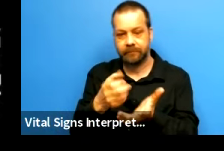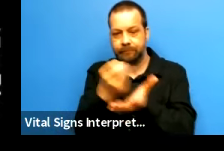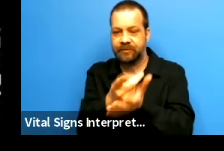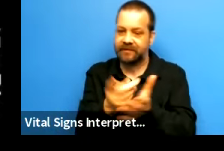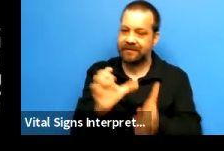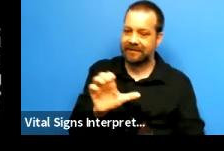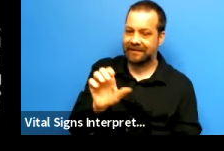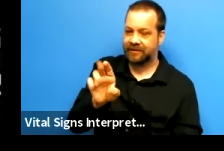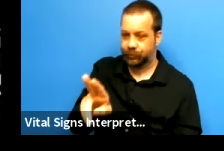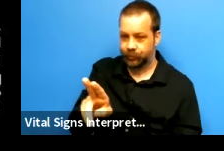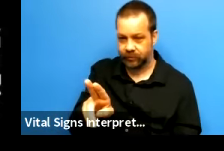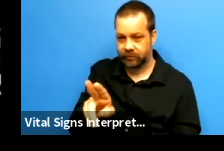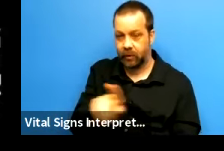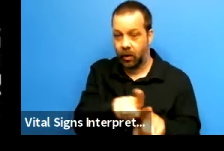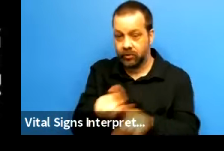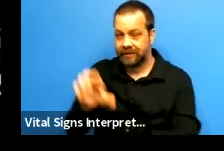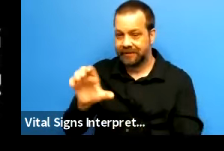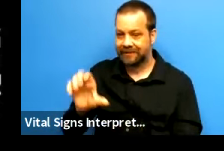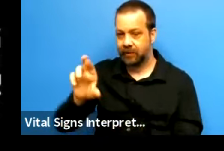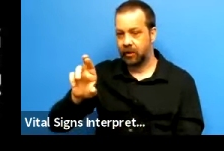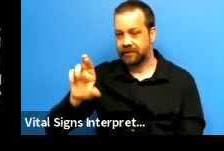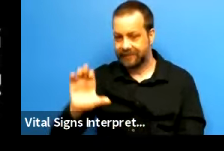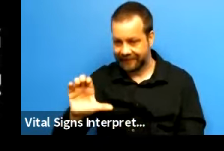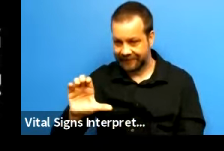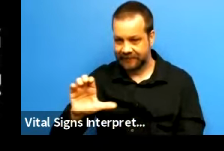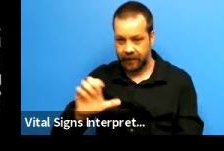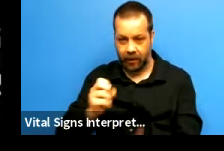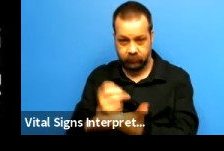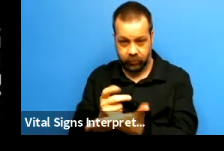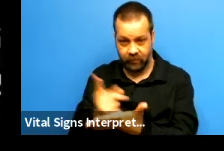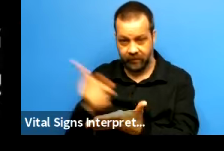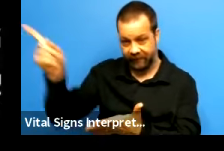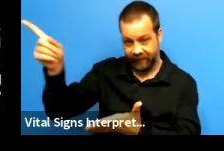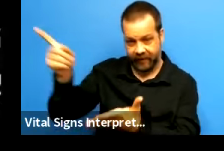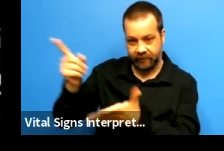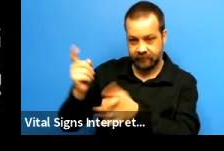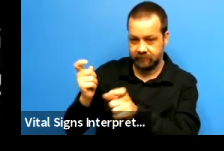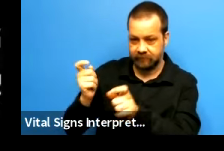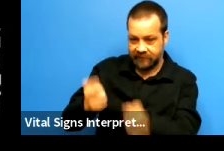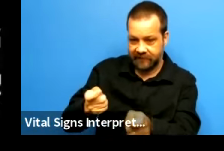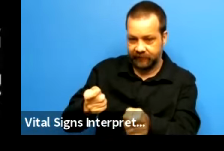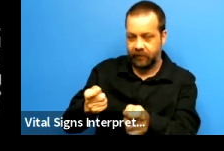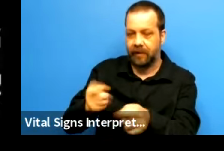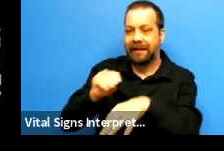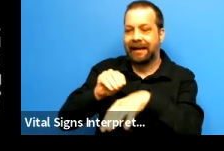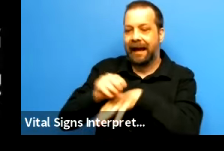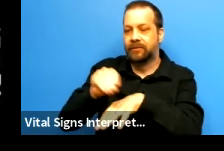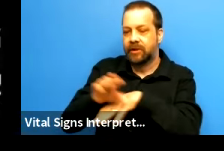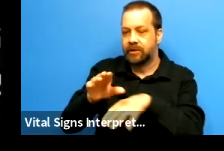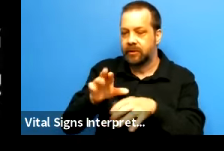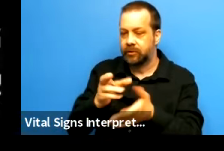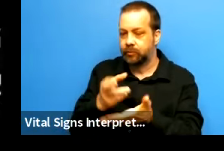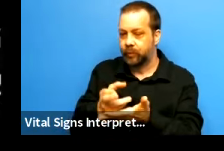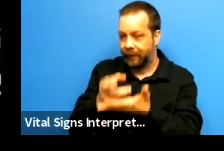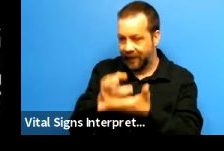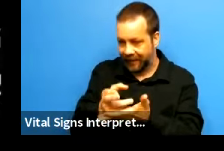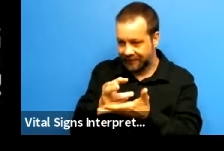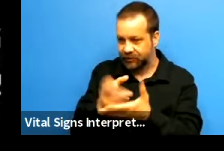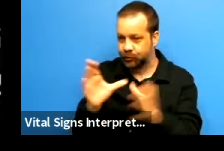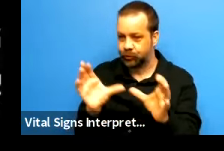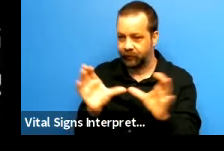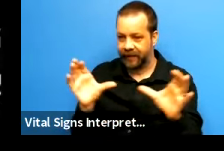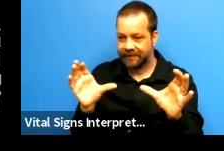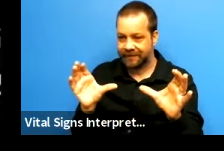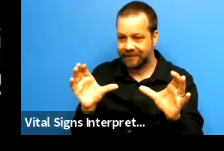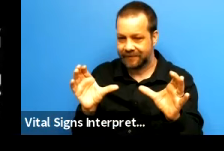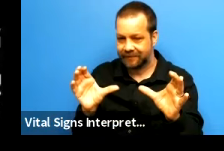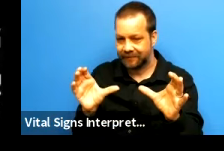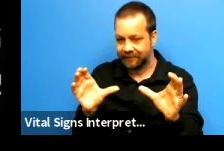and CRCs approved by the CRCC.